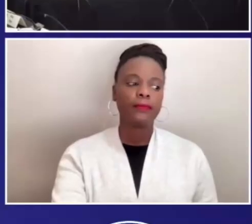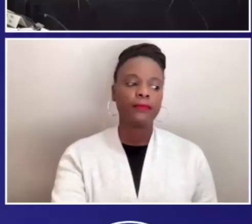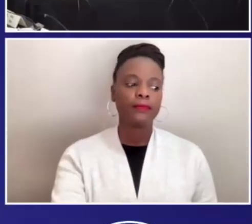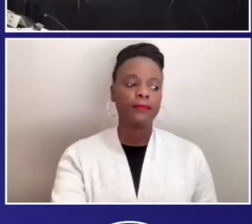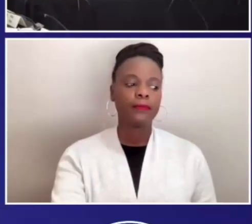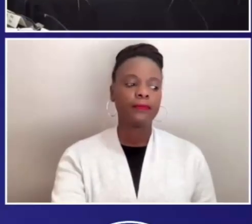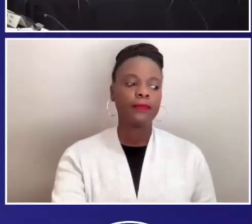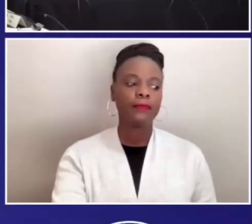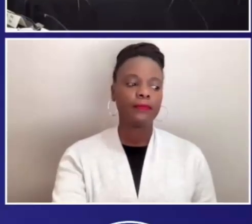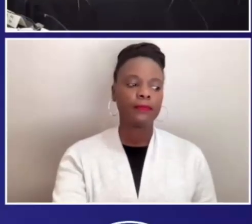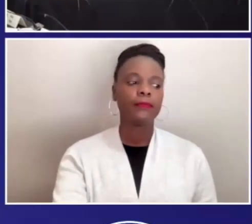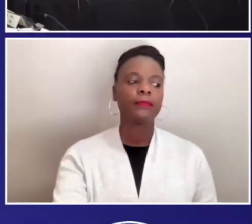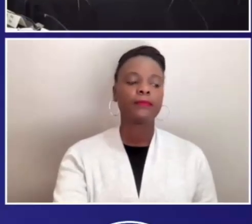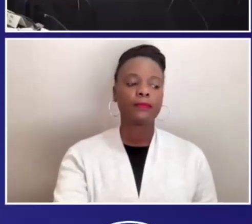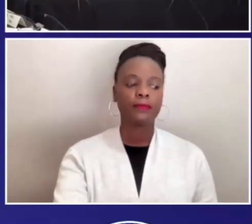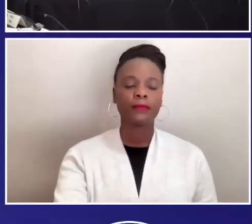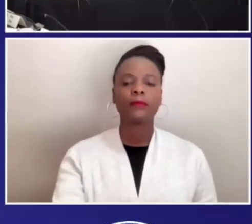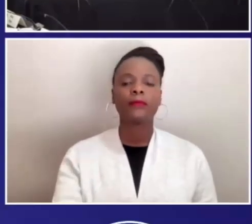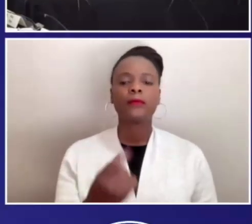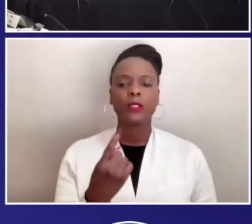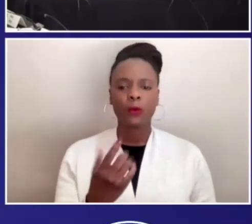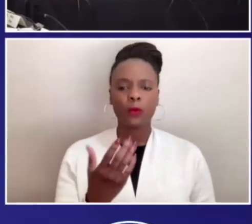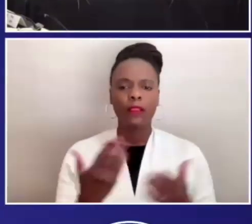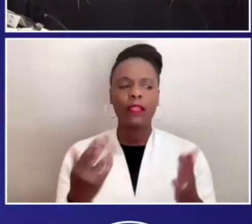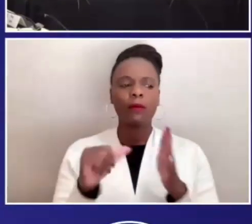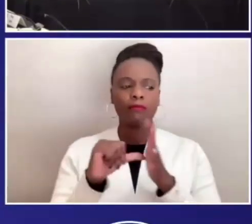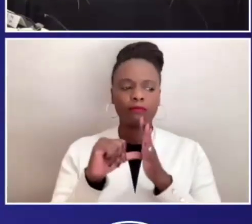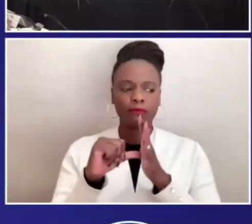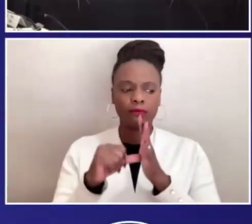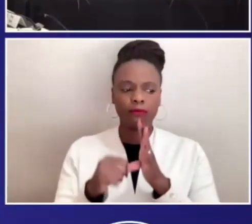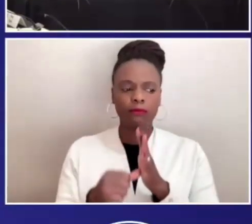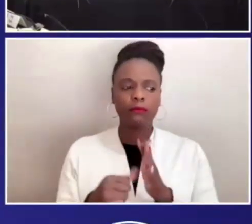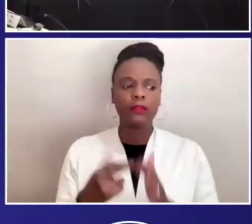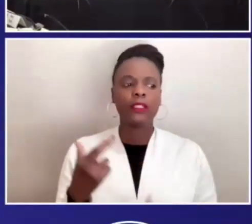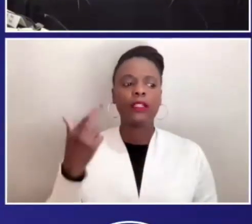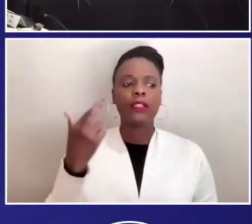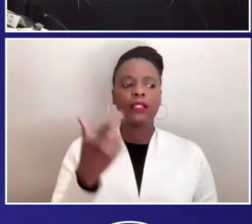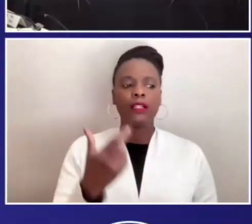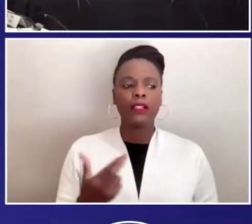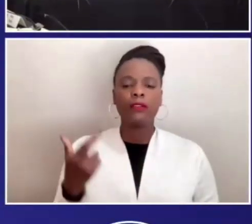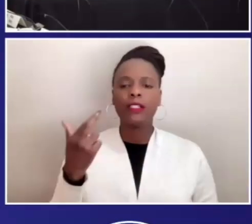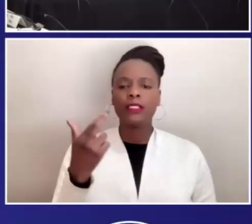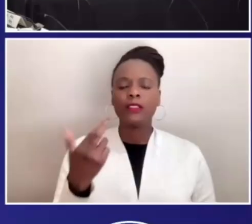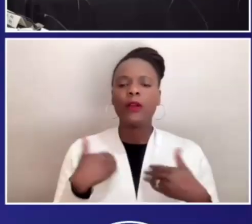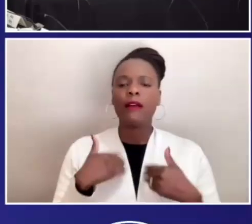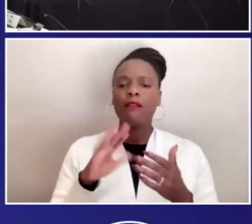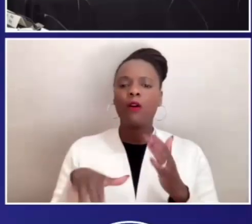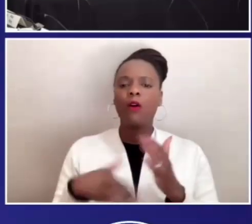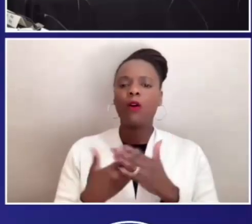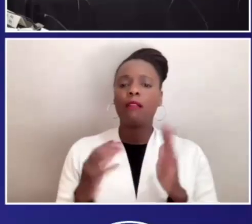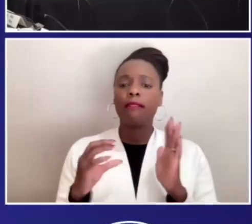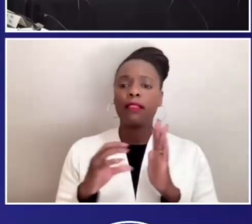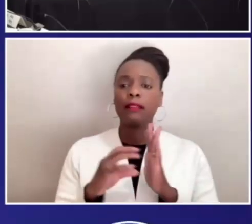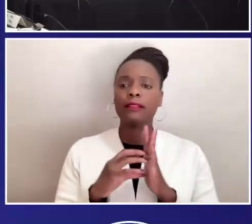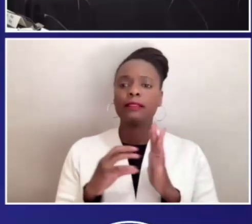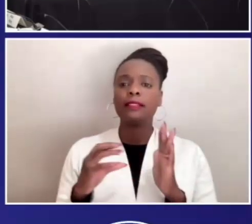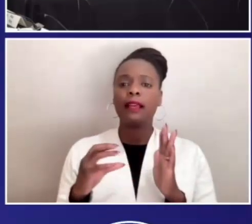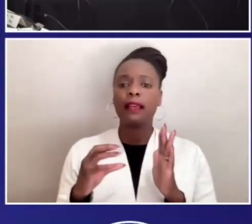So one thing I'd like to point out here, the reason you have all of this text and it gets quite a bit confusing,